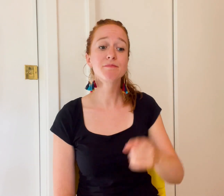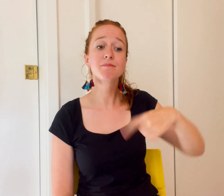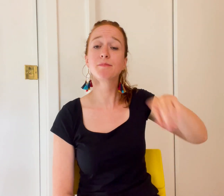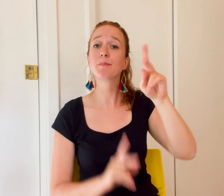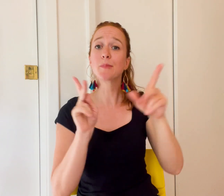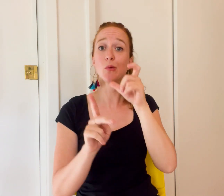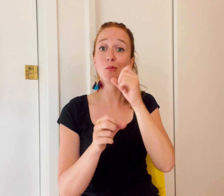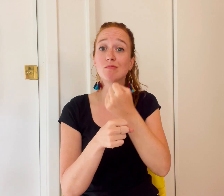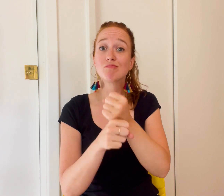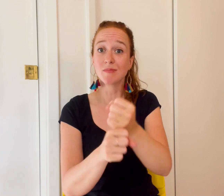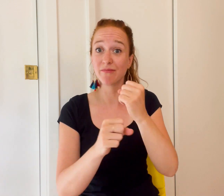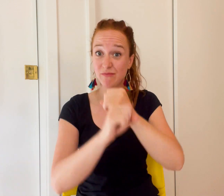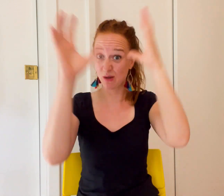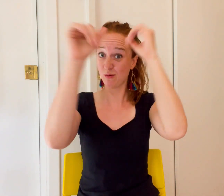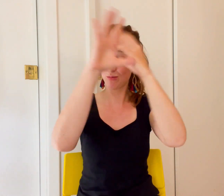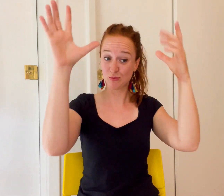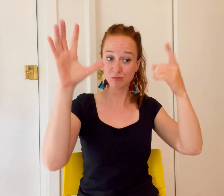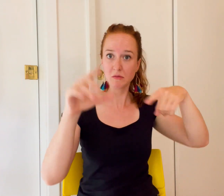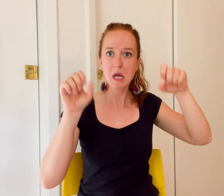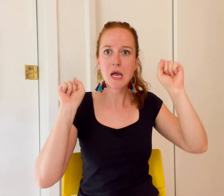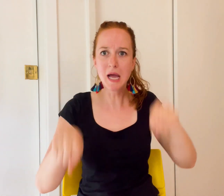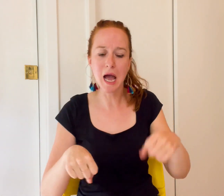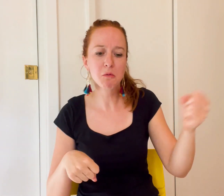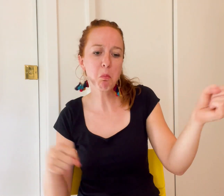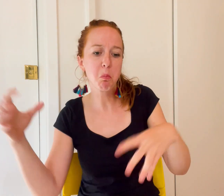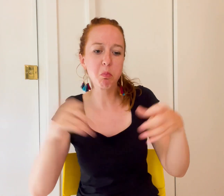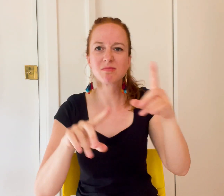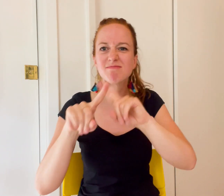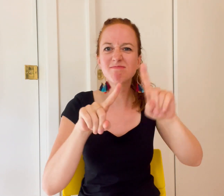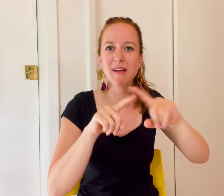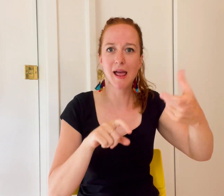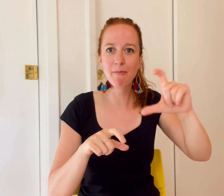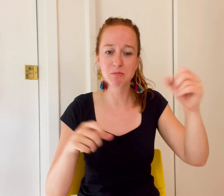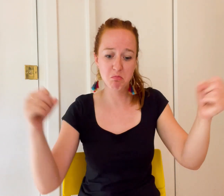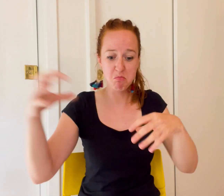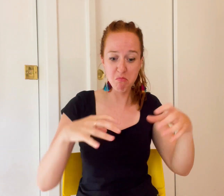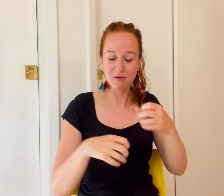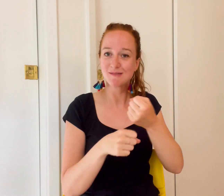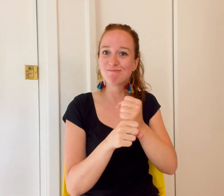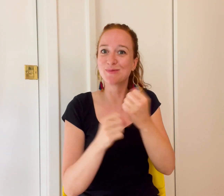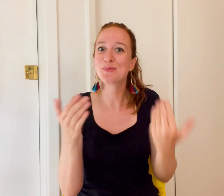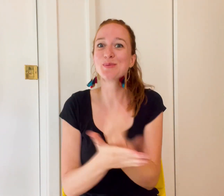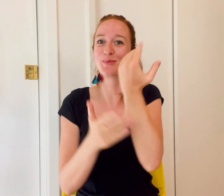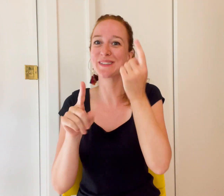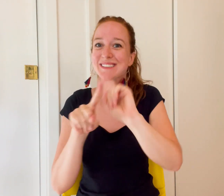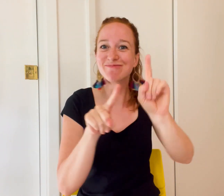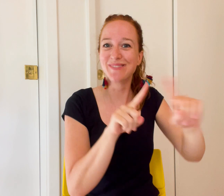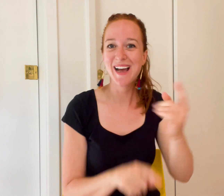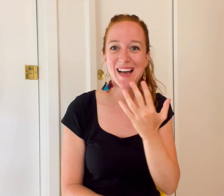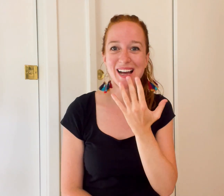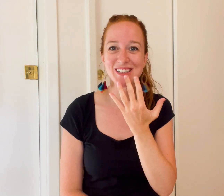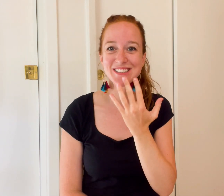Firework makers also mix different elements together to create even more colors.